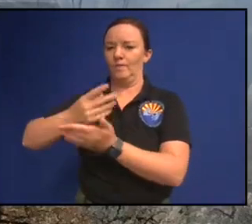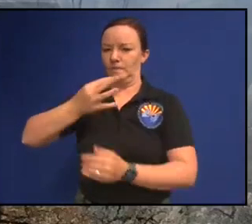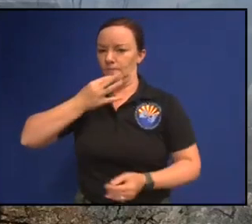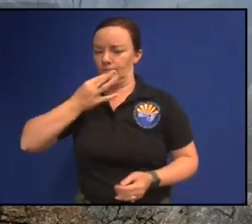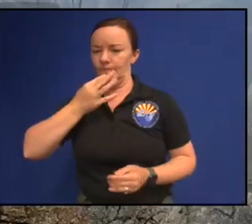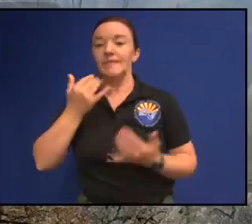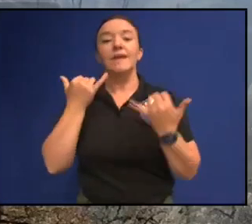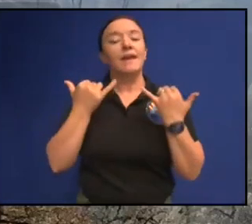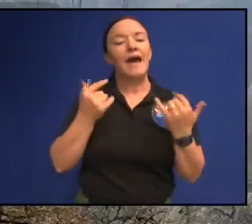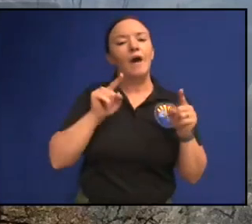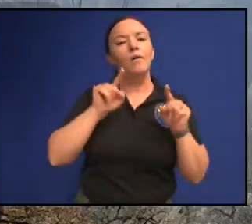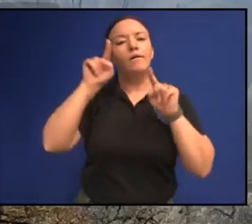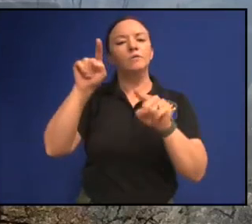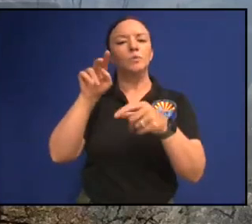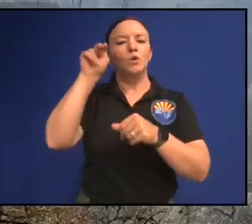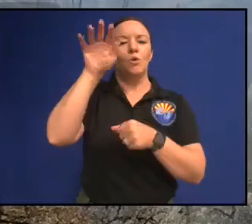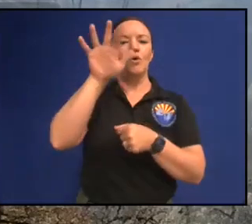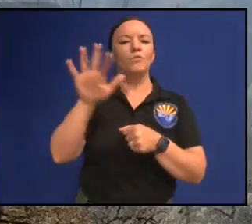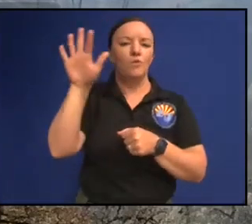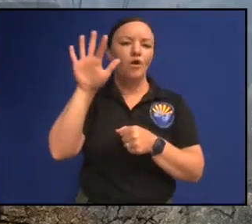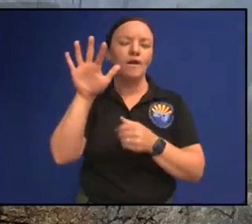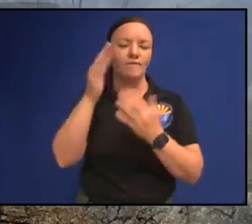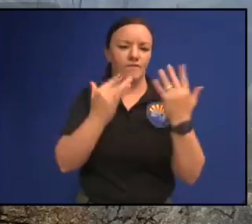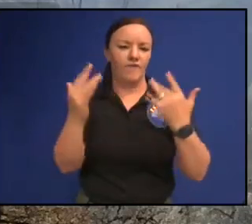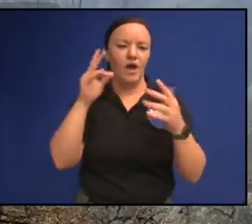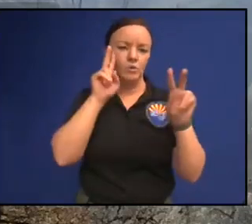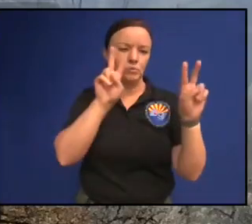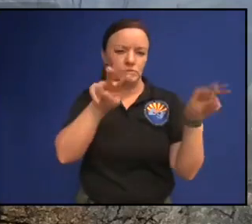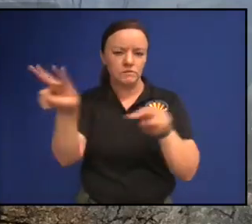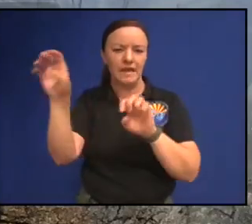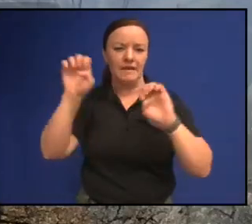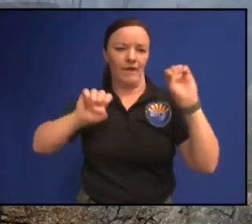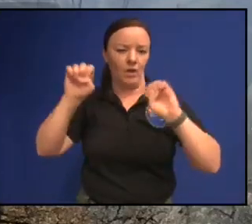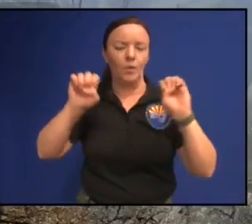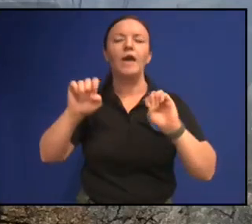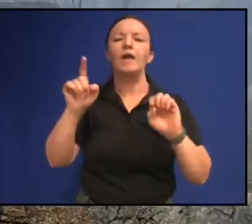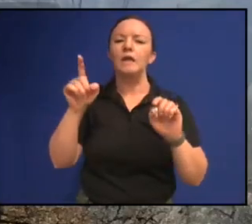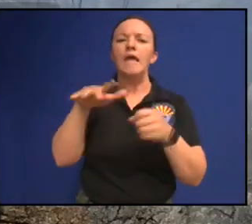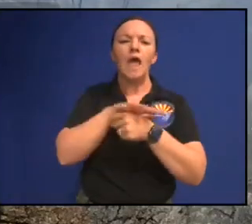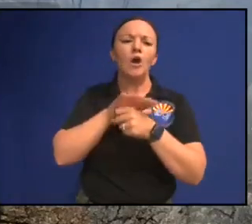THE FIRE HERE IN THE ZONES WHERE IT IS SAFE TO WORK AND THAT'S MOST OF IT.